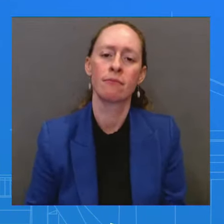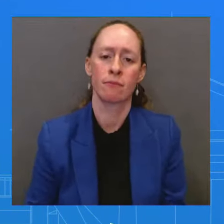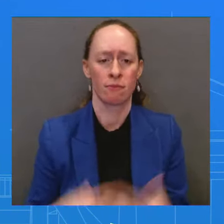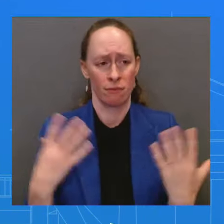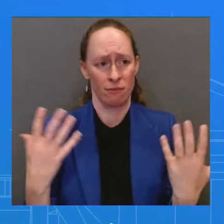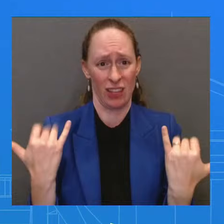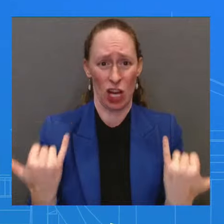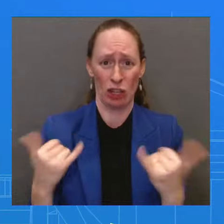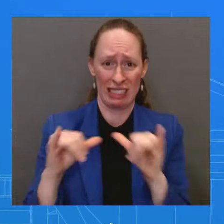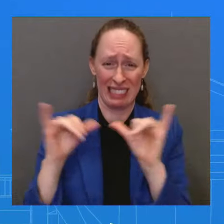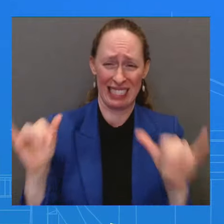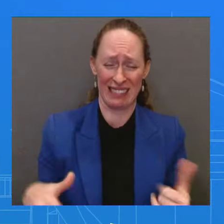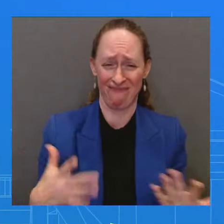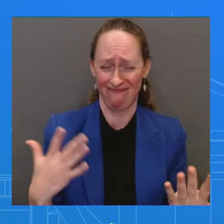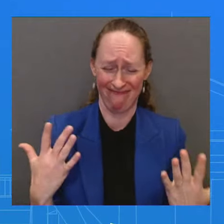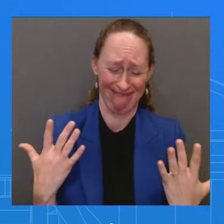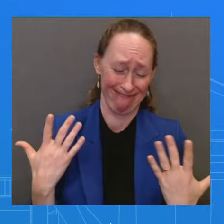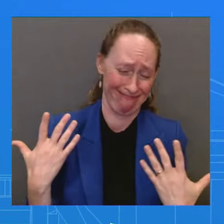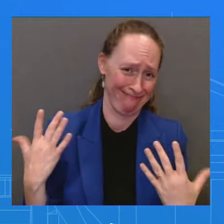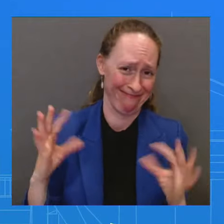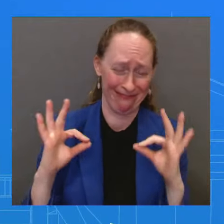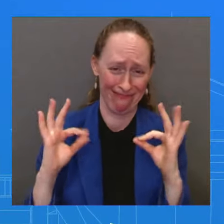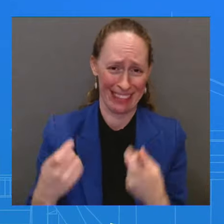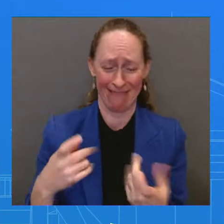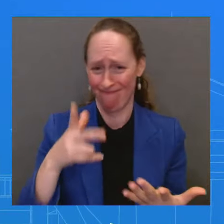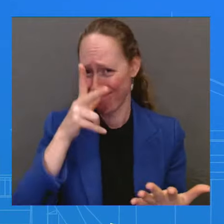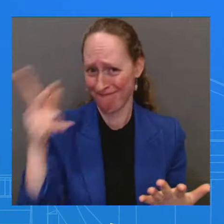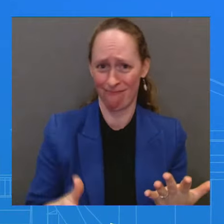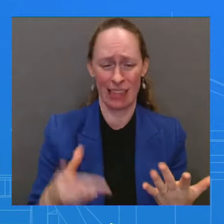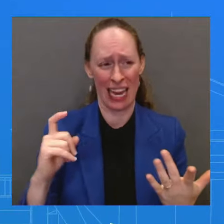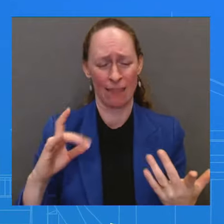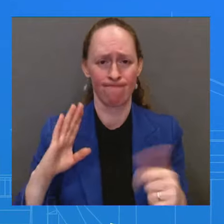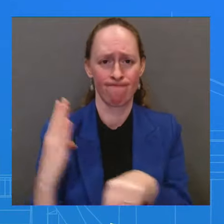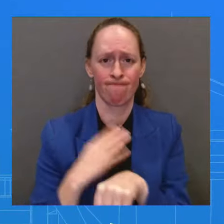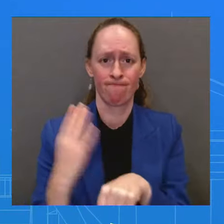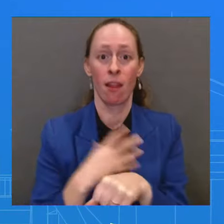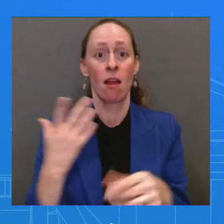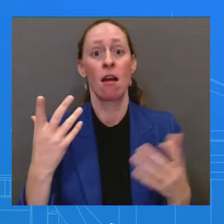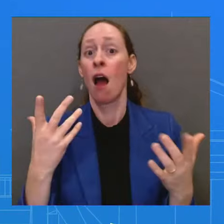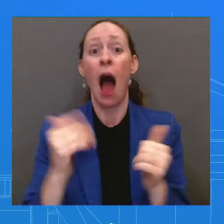and in reach for more Americans. And he is not done yet. Under President Biden's leadership,